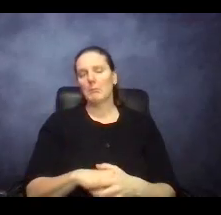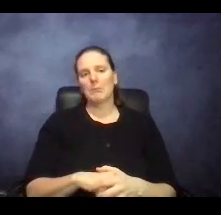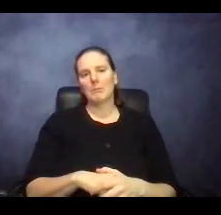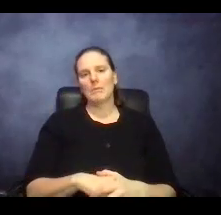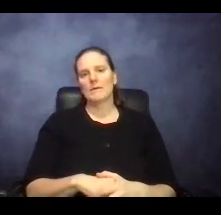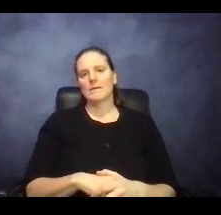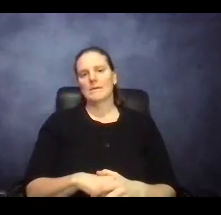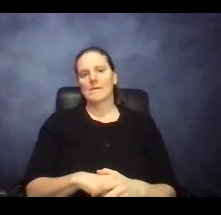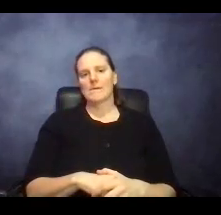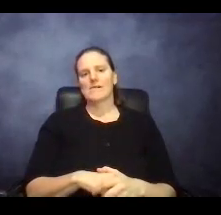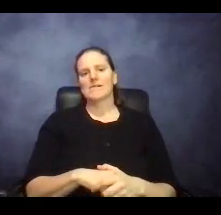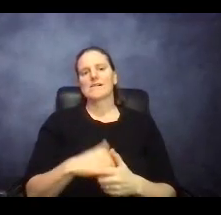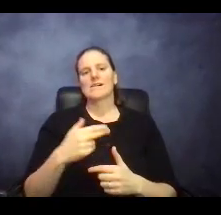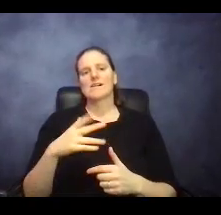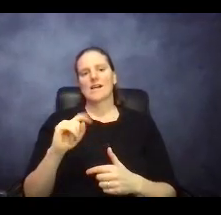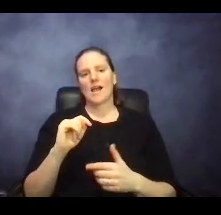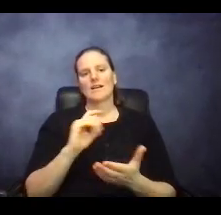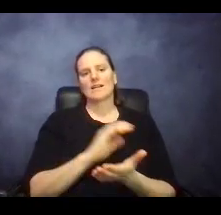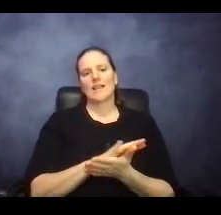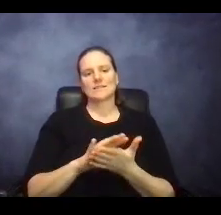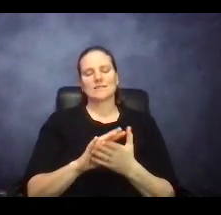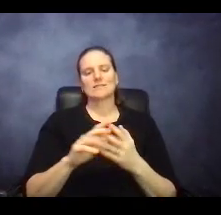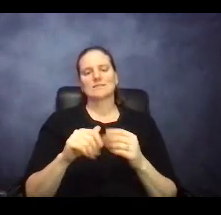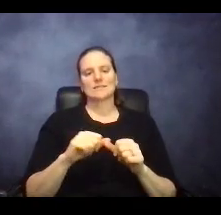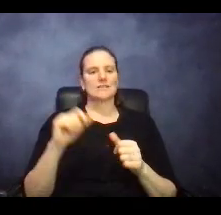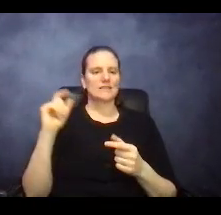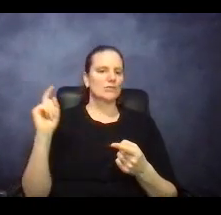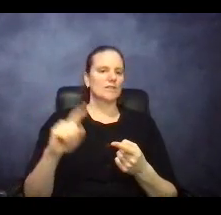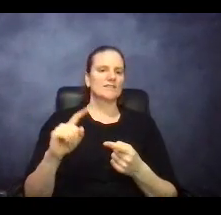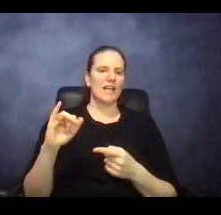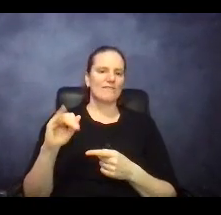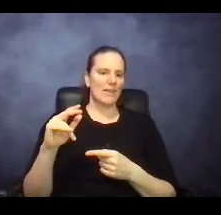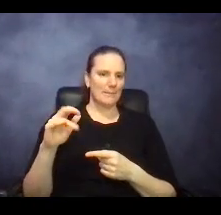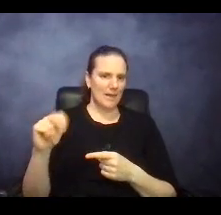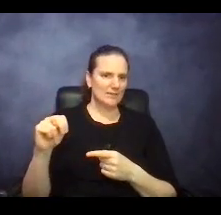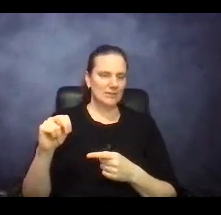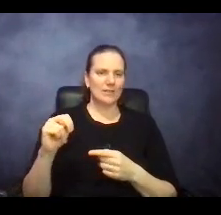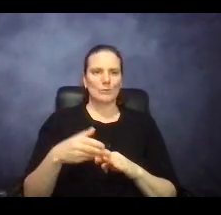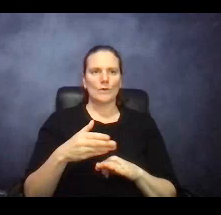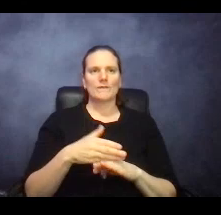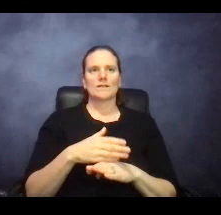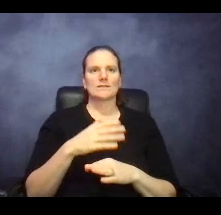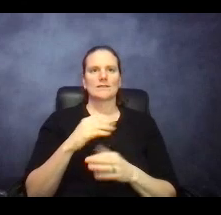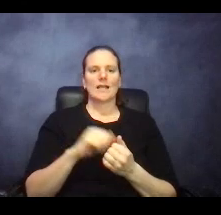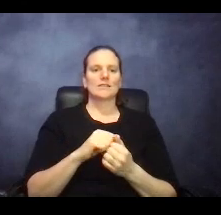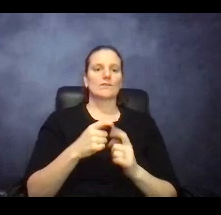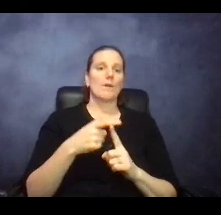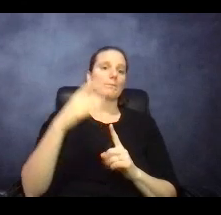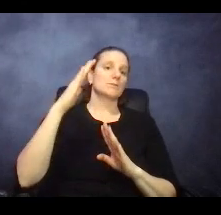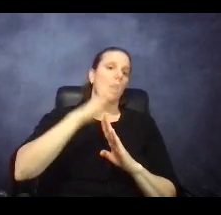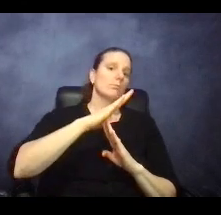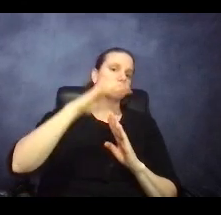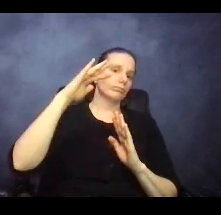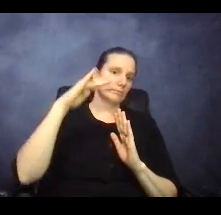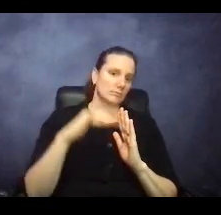As far as gut cleansing go, I mean just, just decreasing inflammation in the gut and improving your digestive function from top down. I mean, that's gonna take care of it.